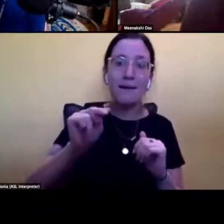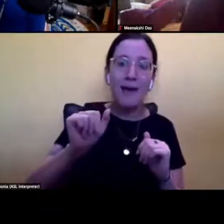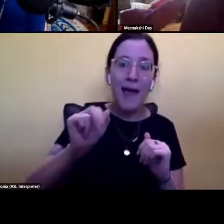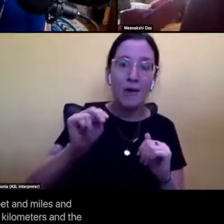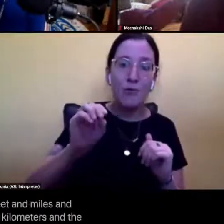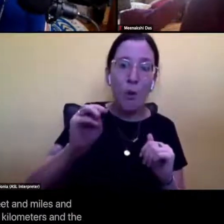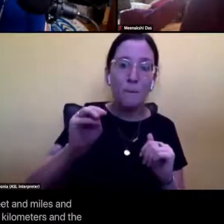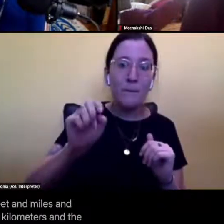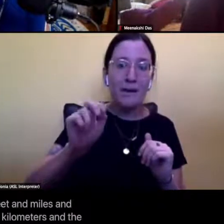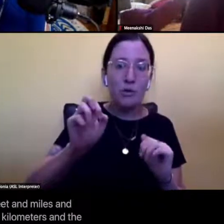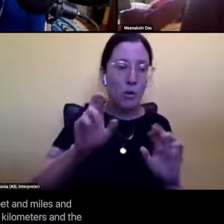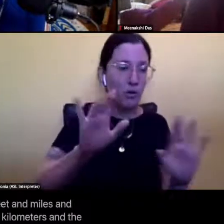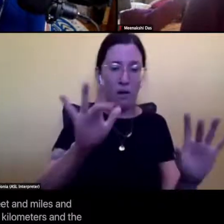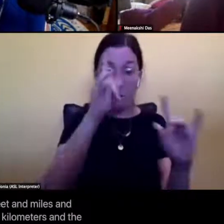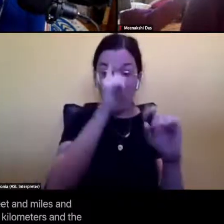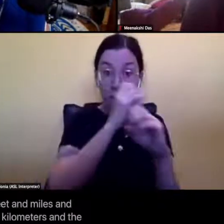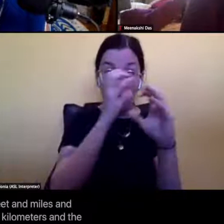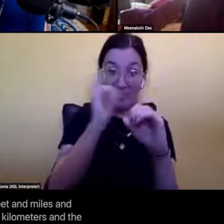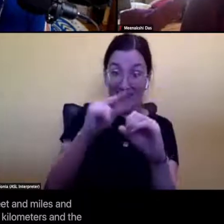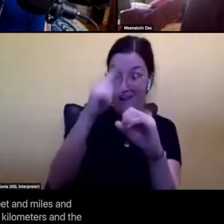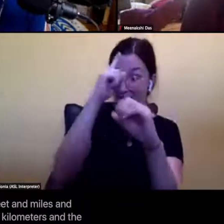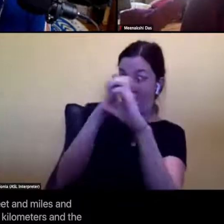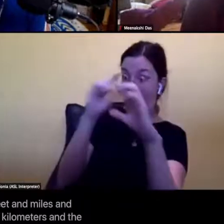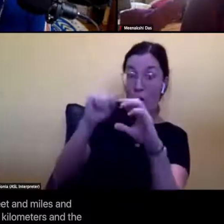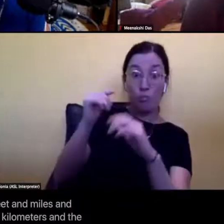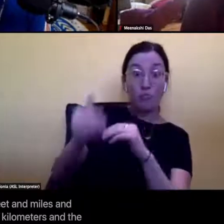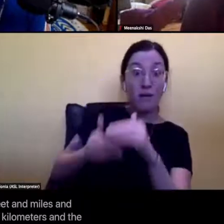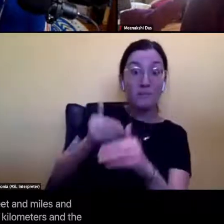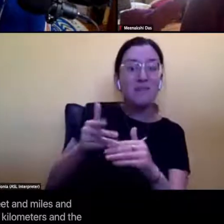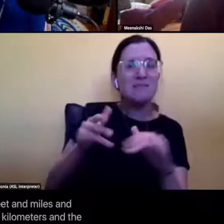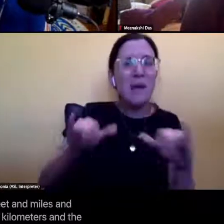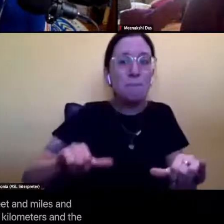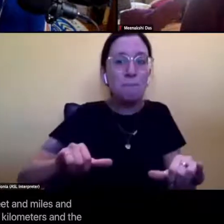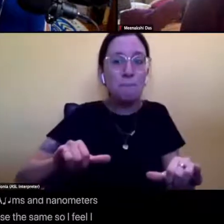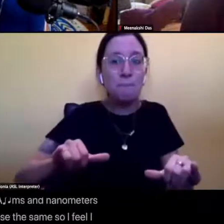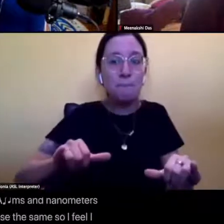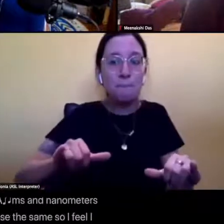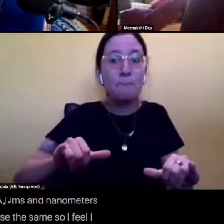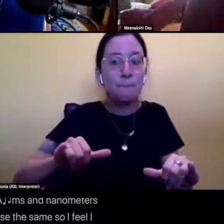the same so I feel I had an advantage that I didn't even realize I had for a while as a truly